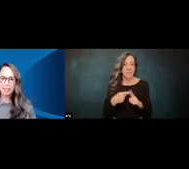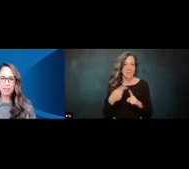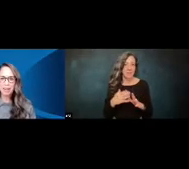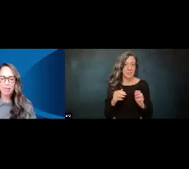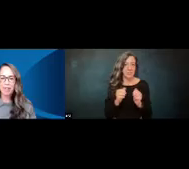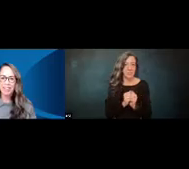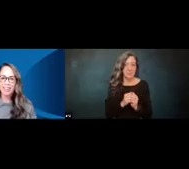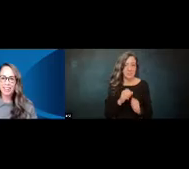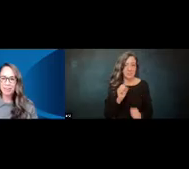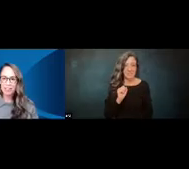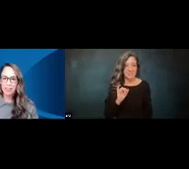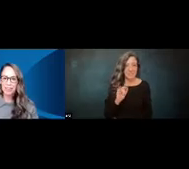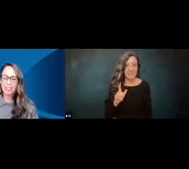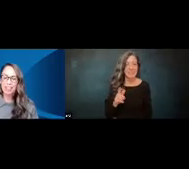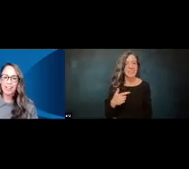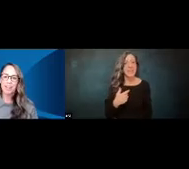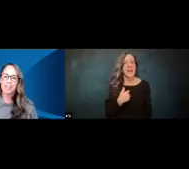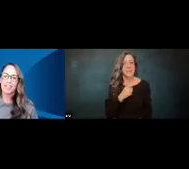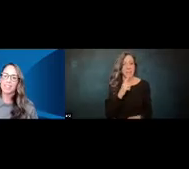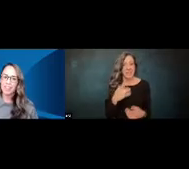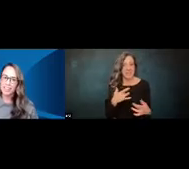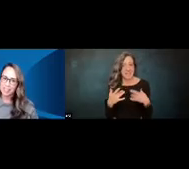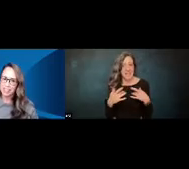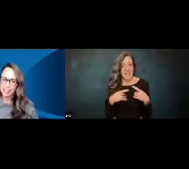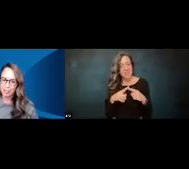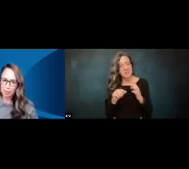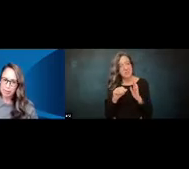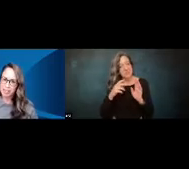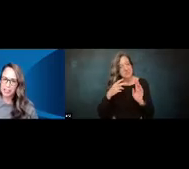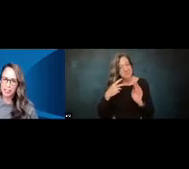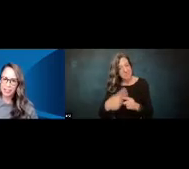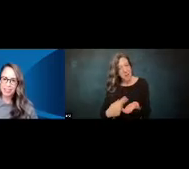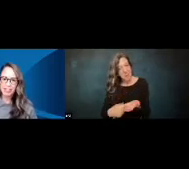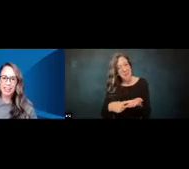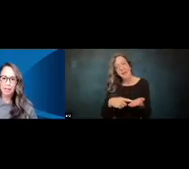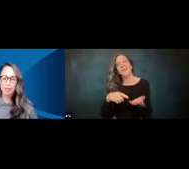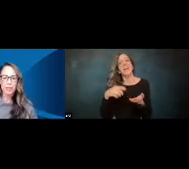spend some time highlighting a resource that is now in its second year of publication, the state